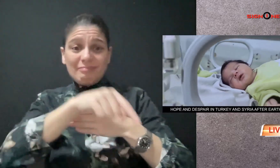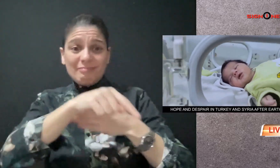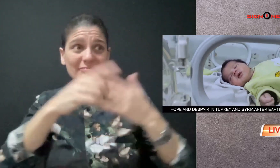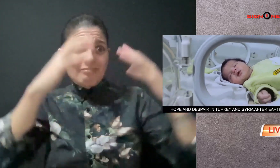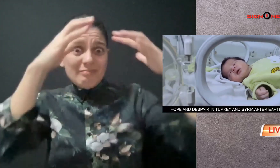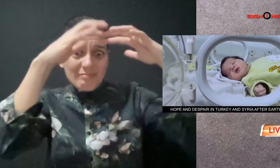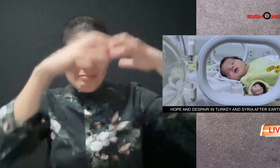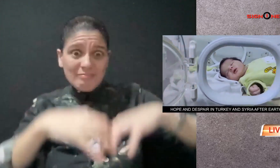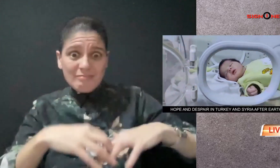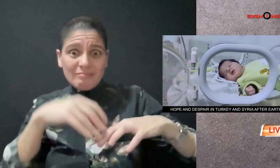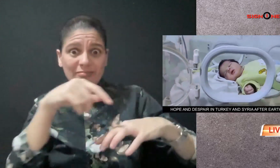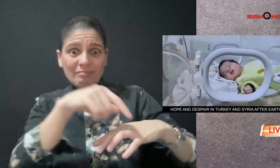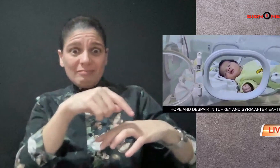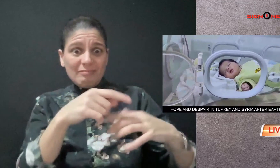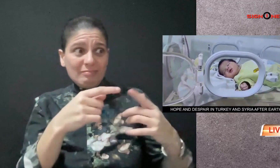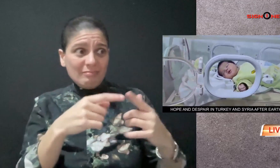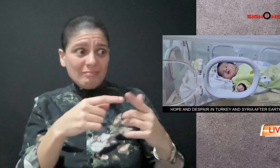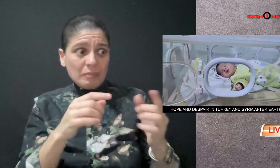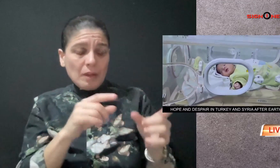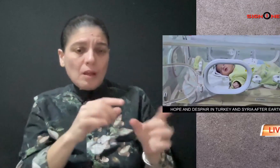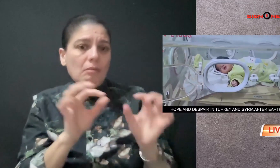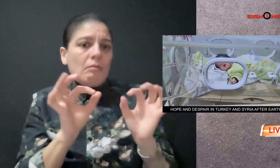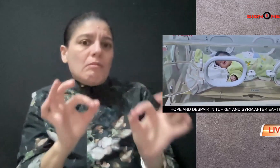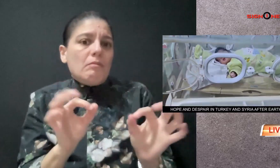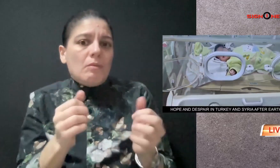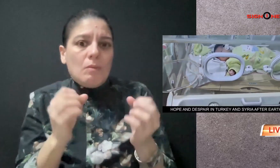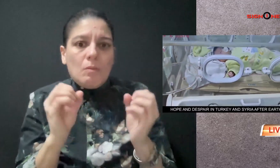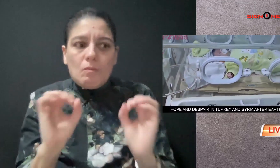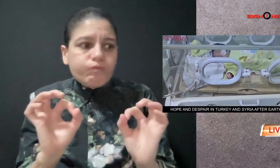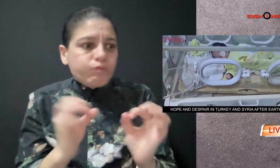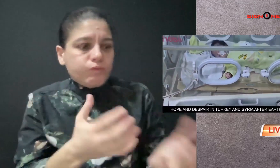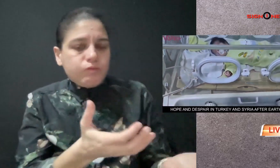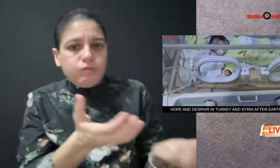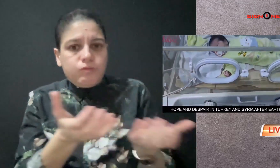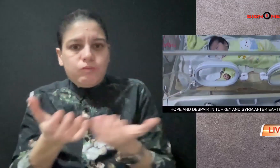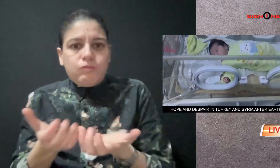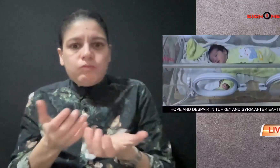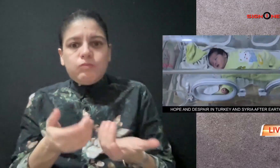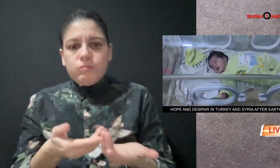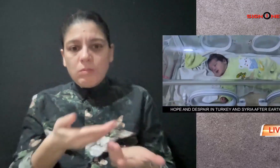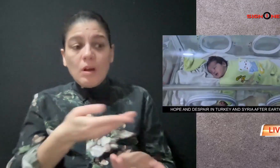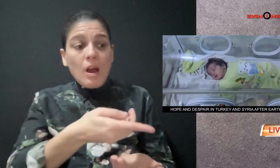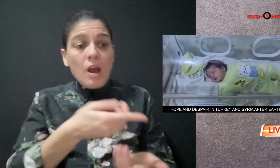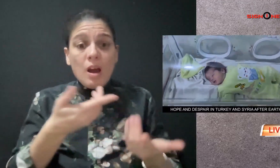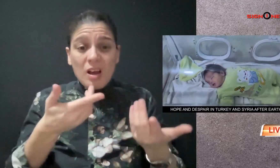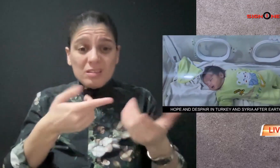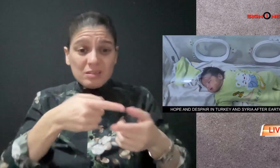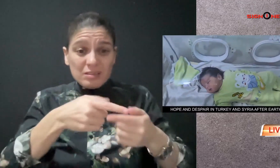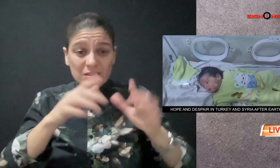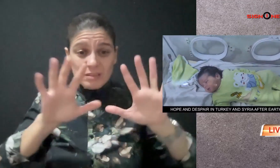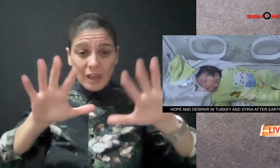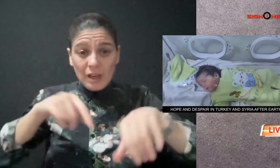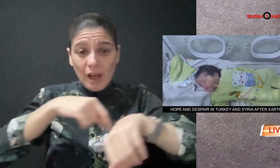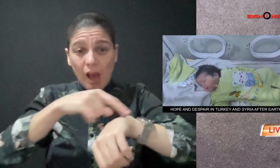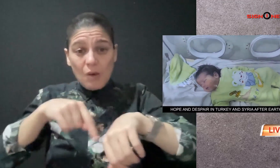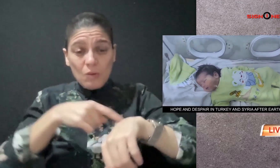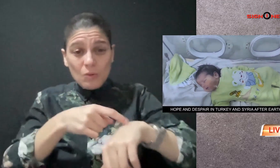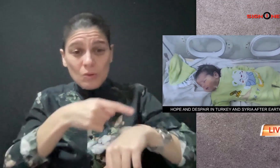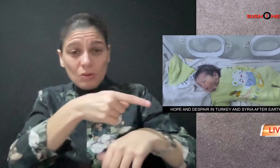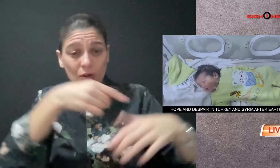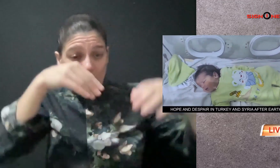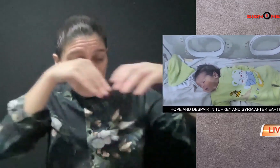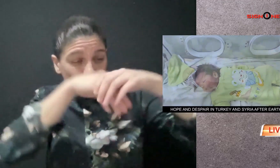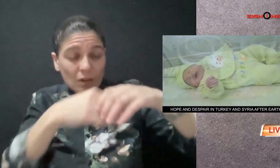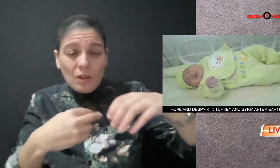born under the rubble of a collapsed building appears to be doing well after surviving 10